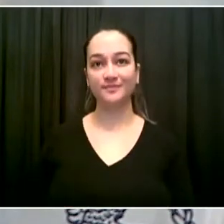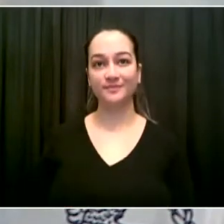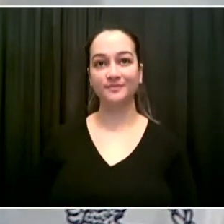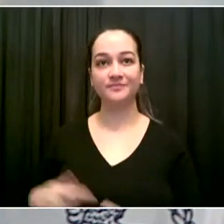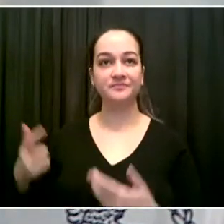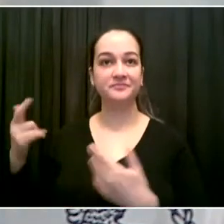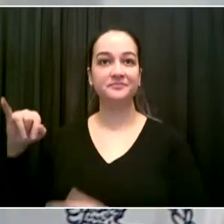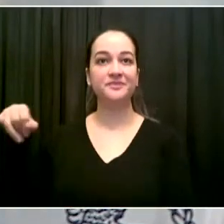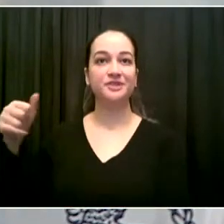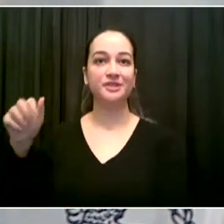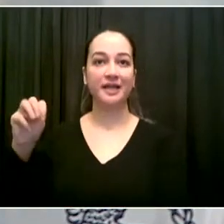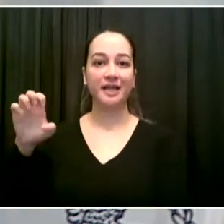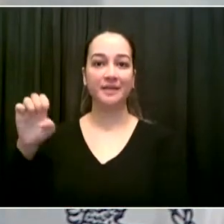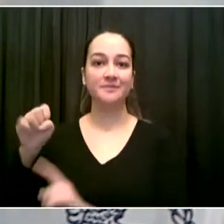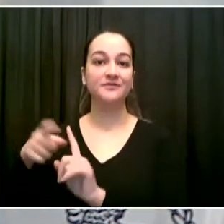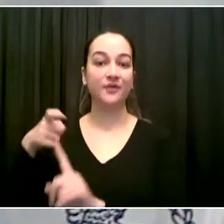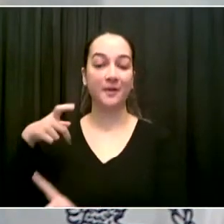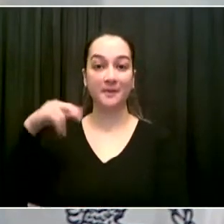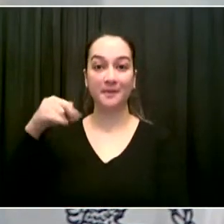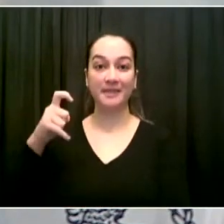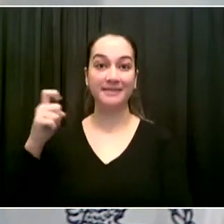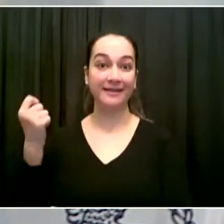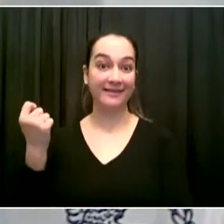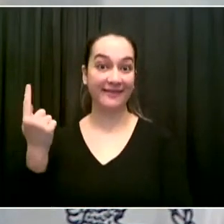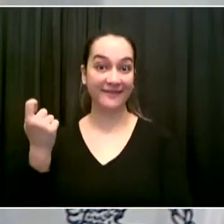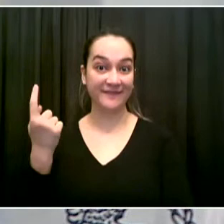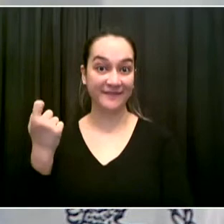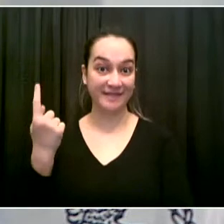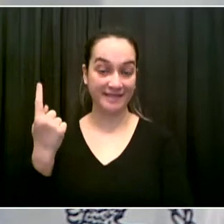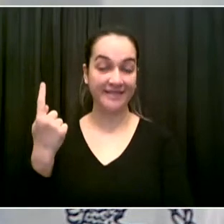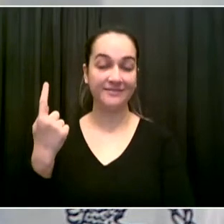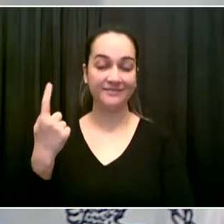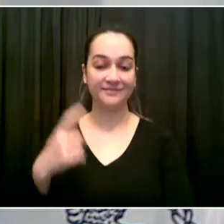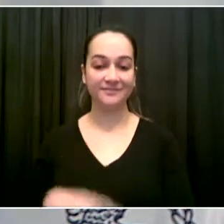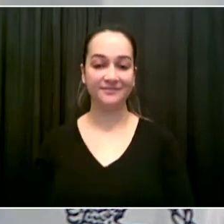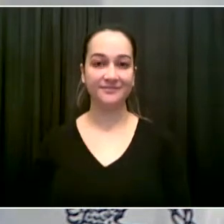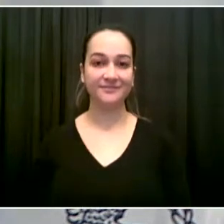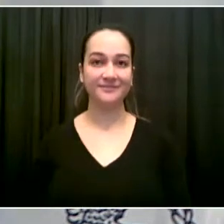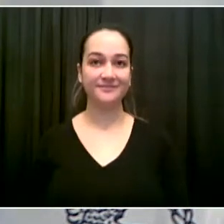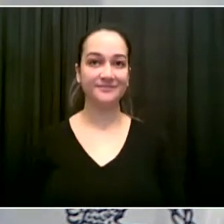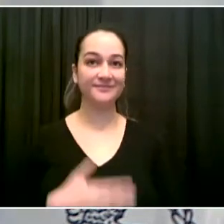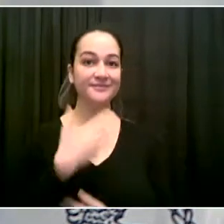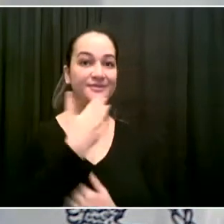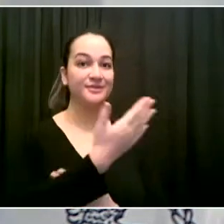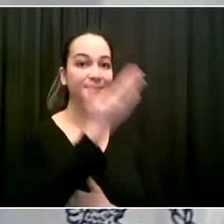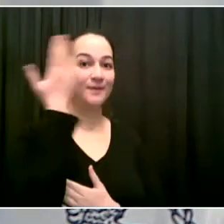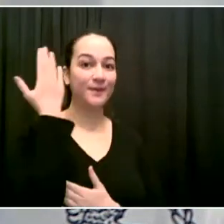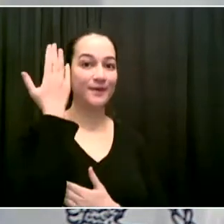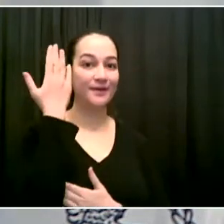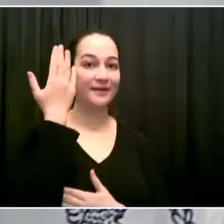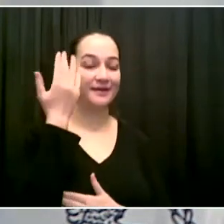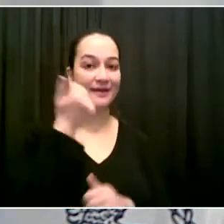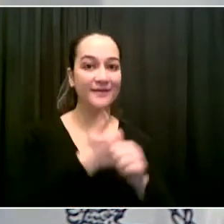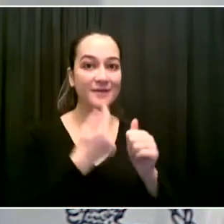OKCHSHI, DR. JAY VARMA AND DR. LONG. WITH THAT WE